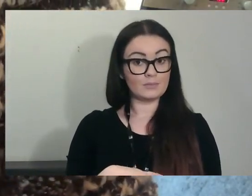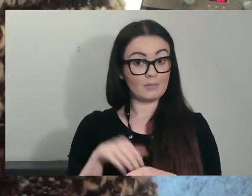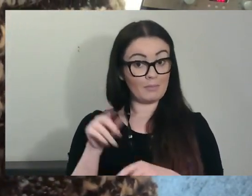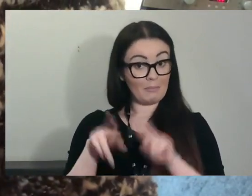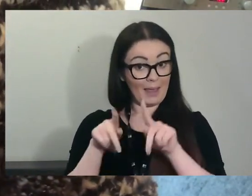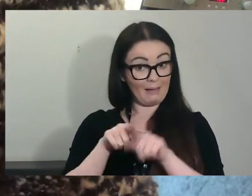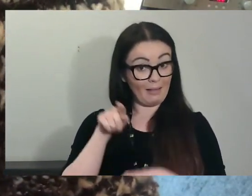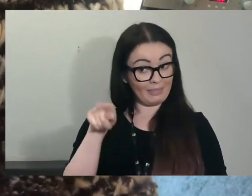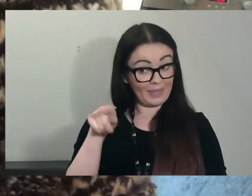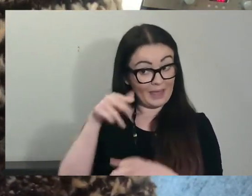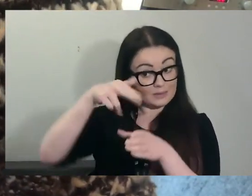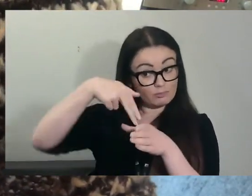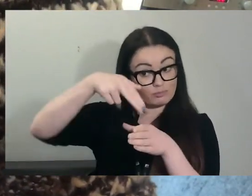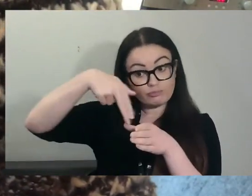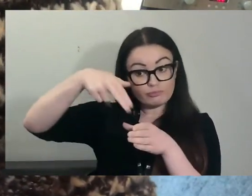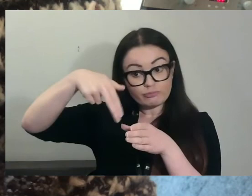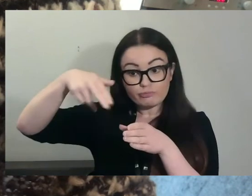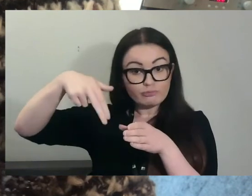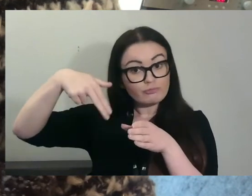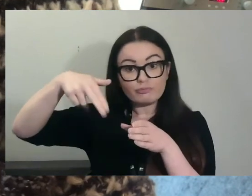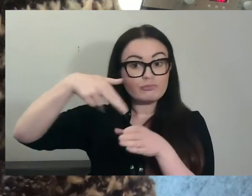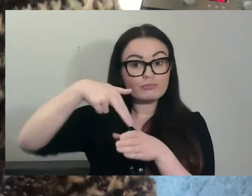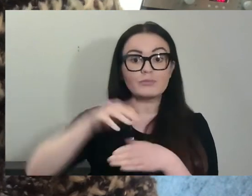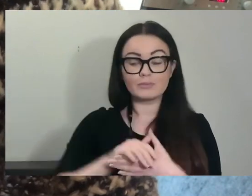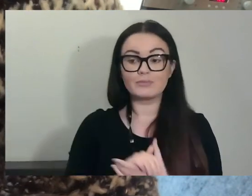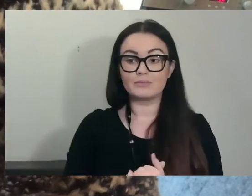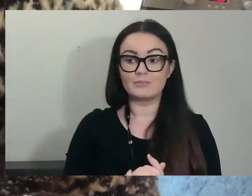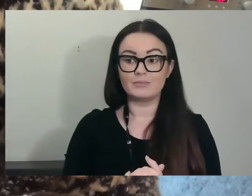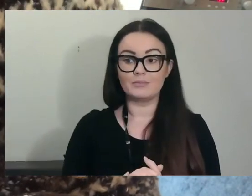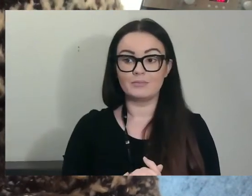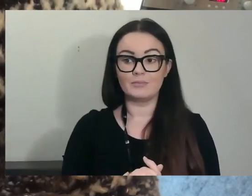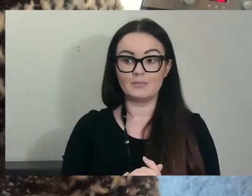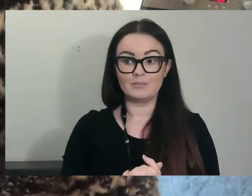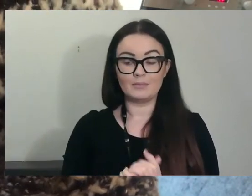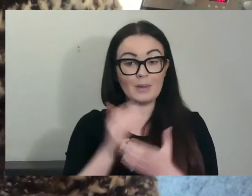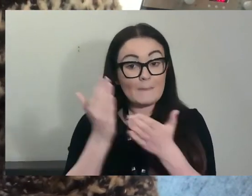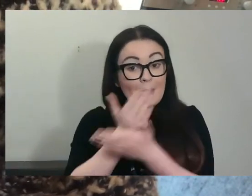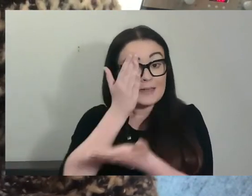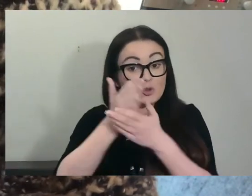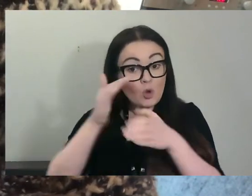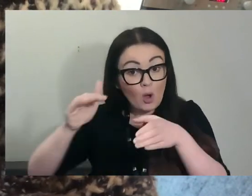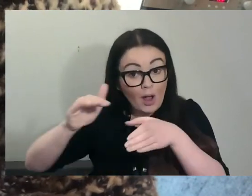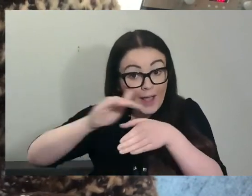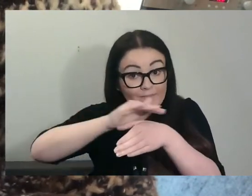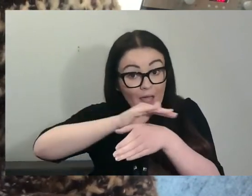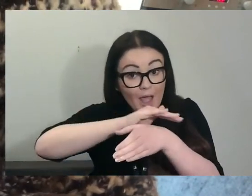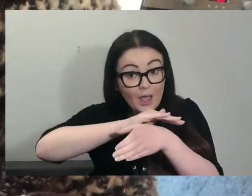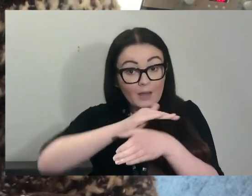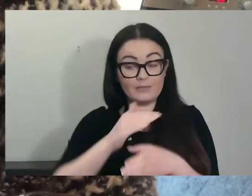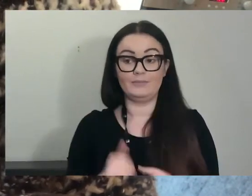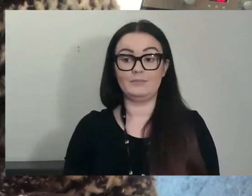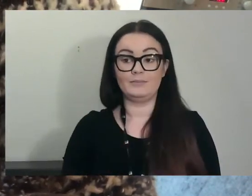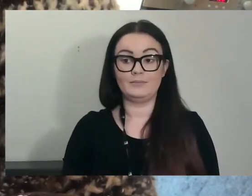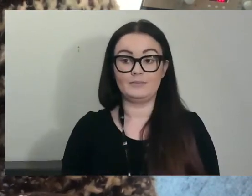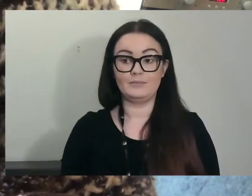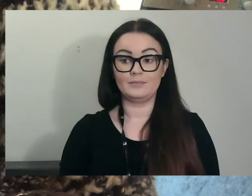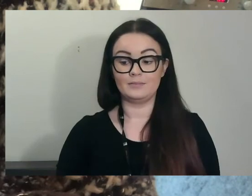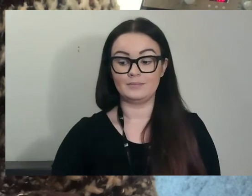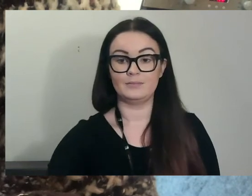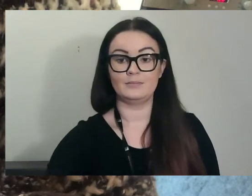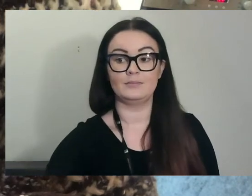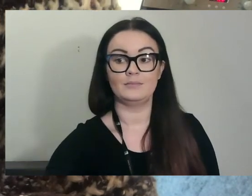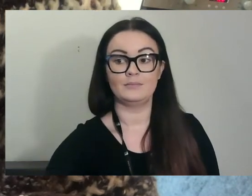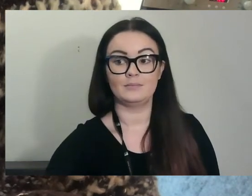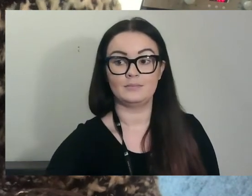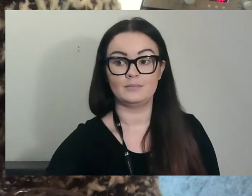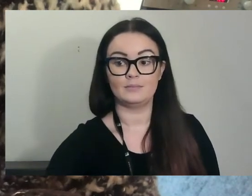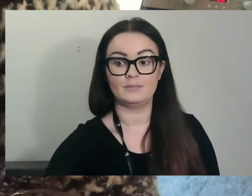like this. So I'm just going to cover the whole thing and paint the whole inside half